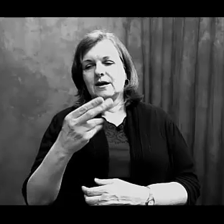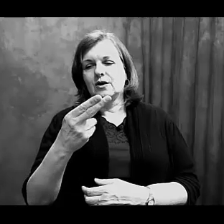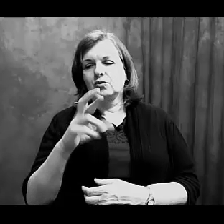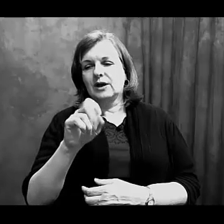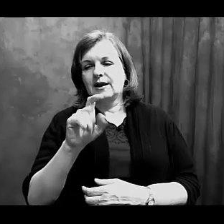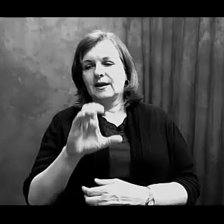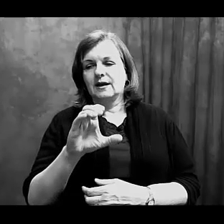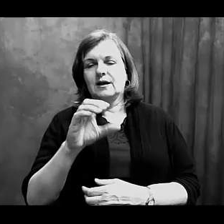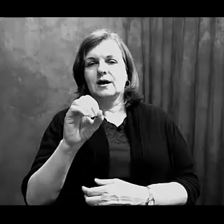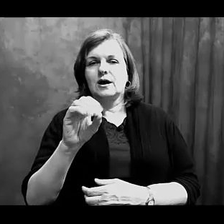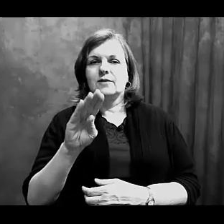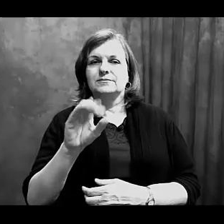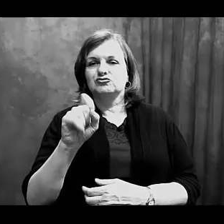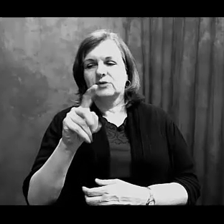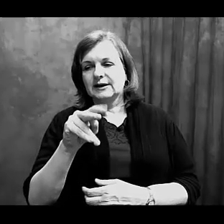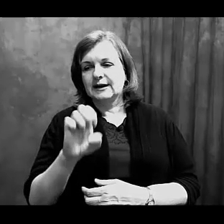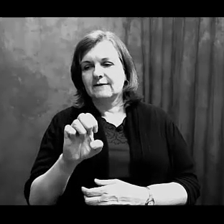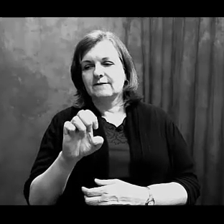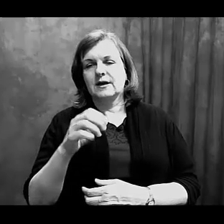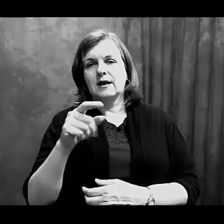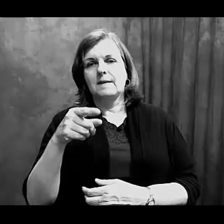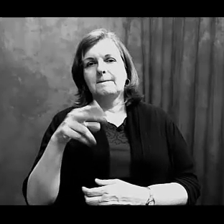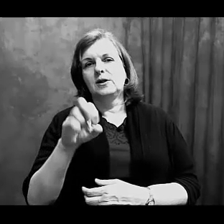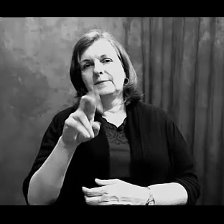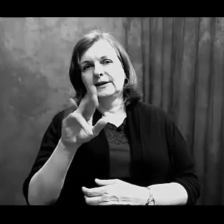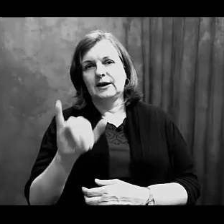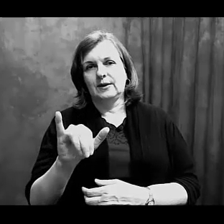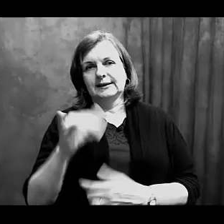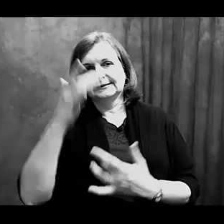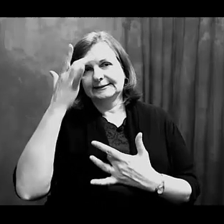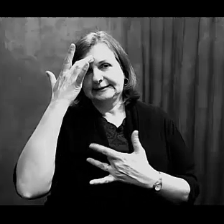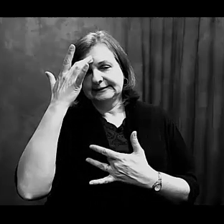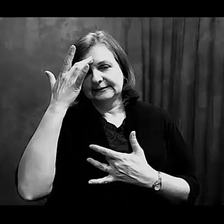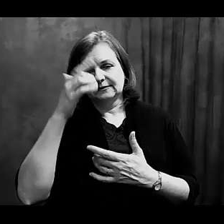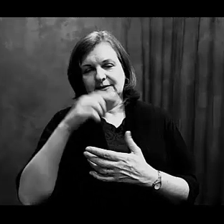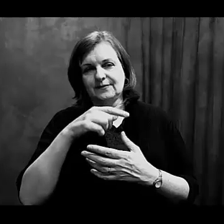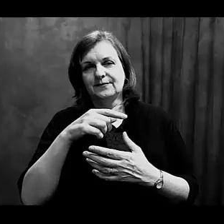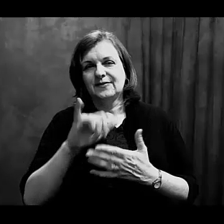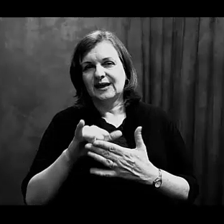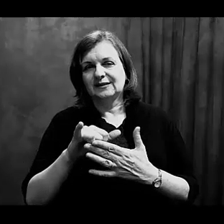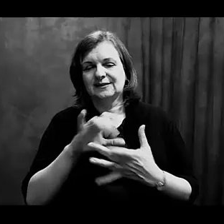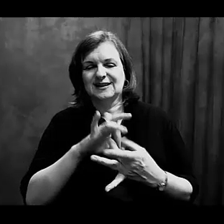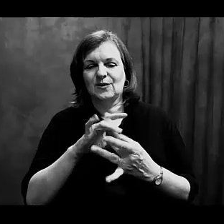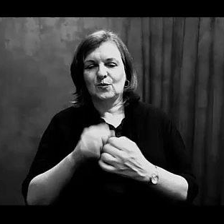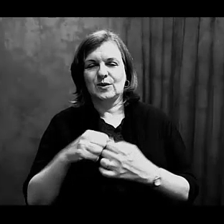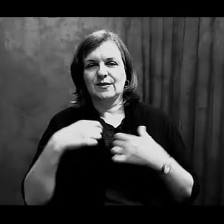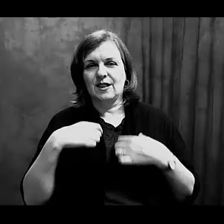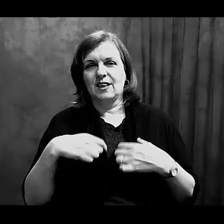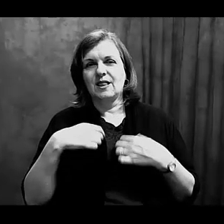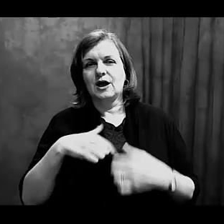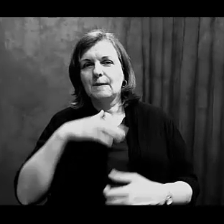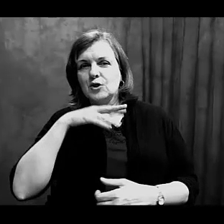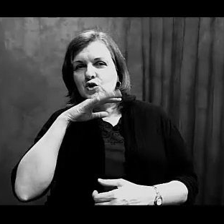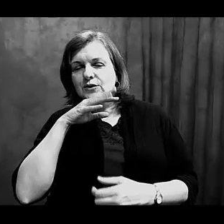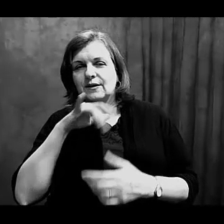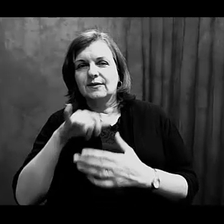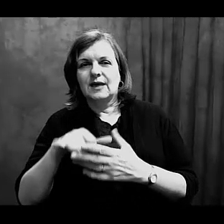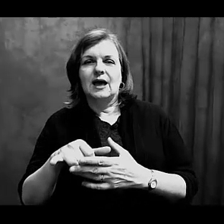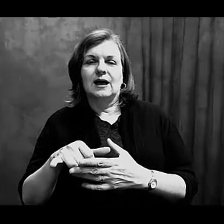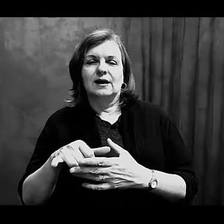always associated with these kinds of lung pollutants that actually are going to limit the